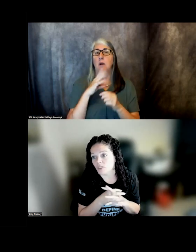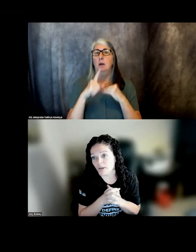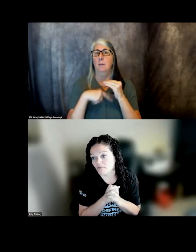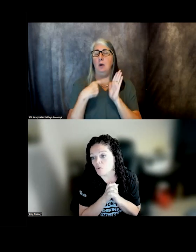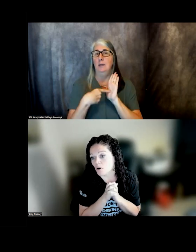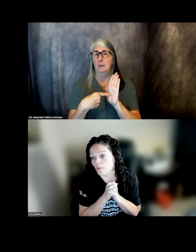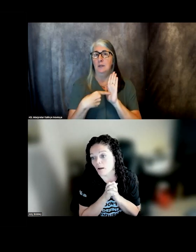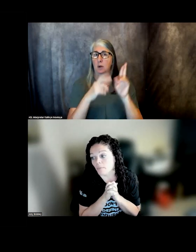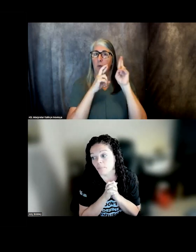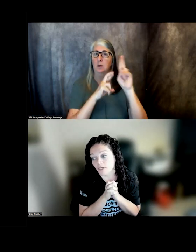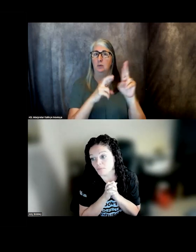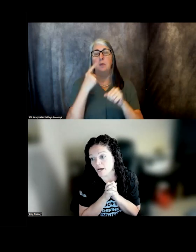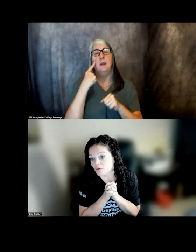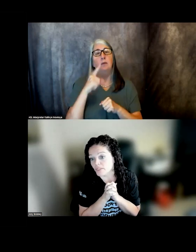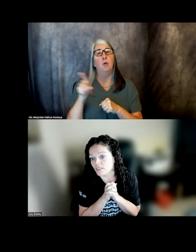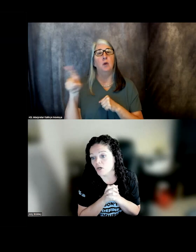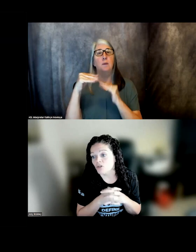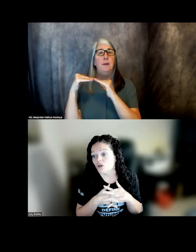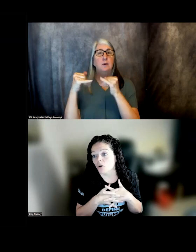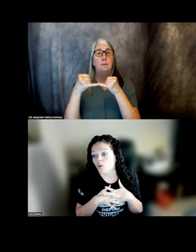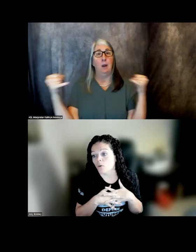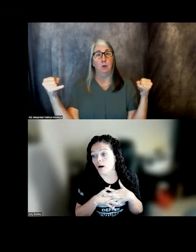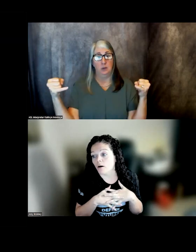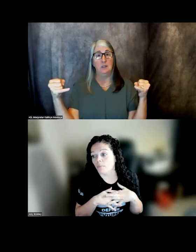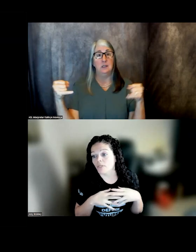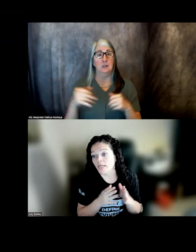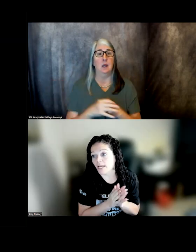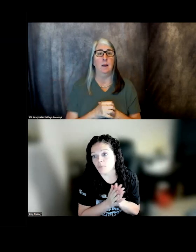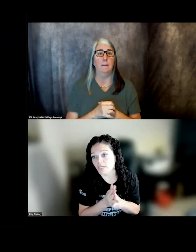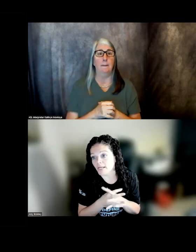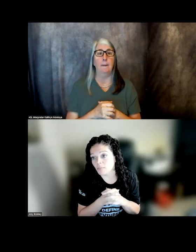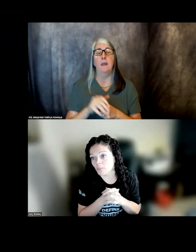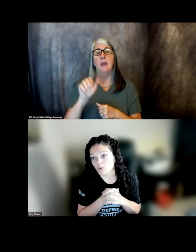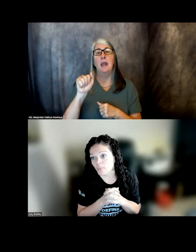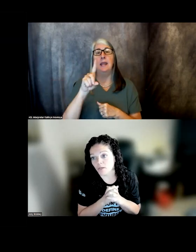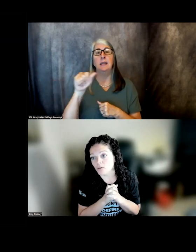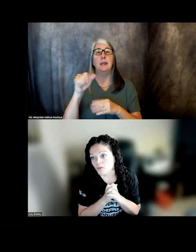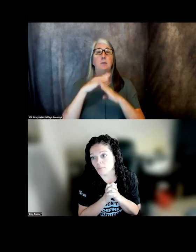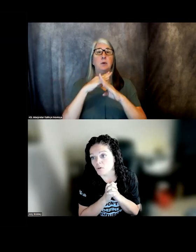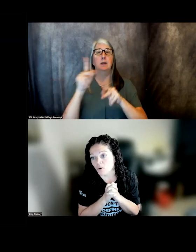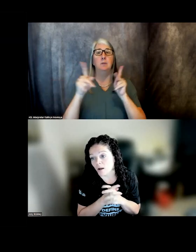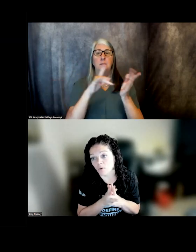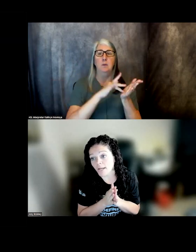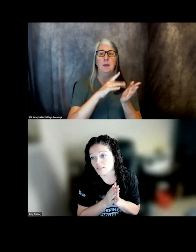RESPECT FOR THE PEER'S BOUNDARIES. SO THE ADA PROTECTS PEOPLE'S MEDICAL AND CRIMINAL RIGHTS.